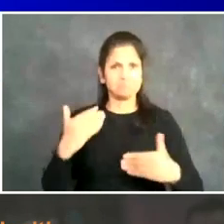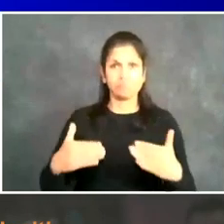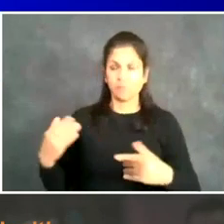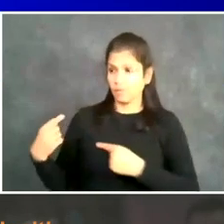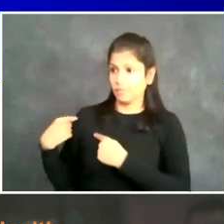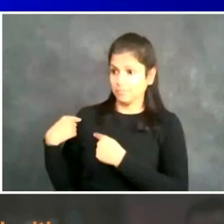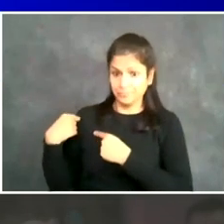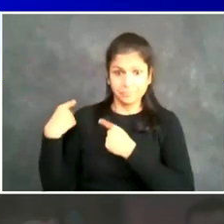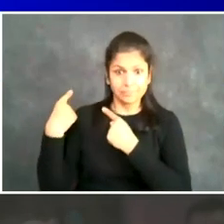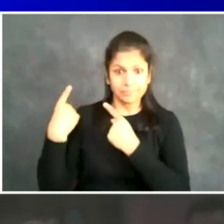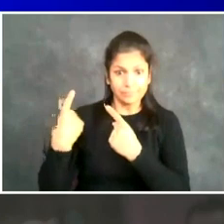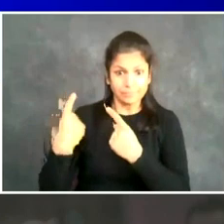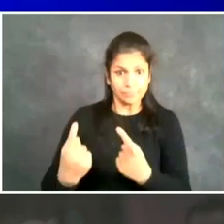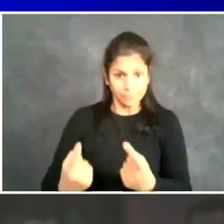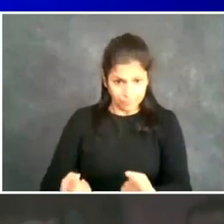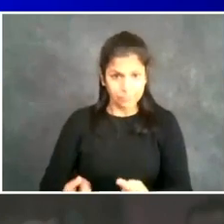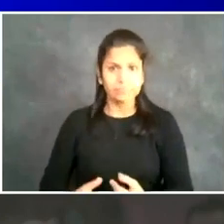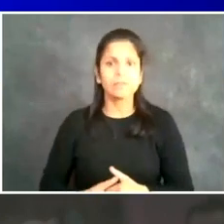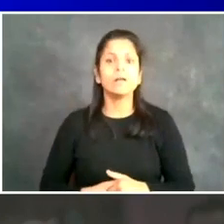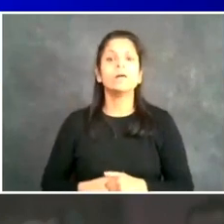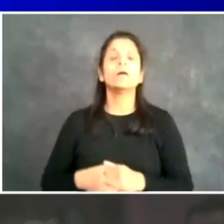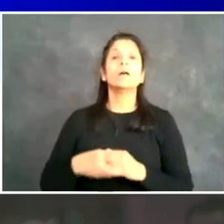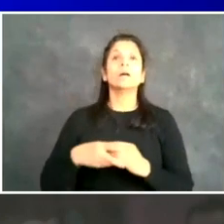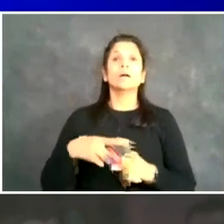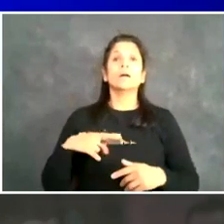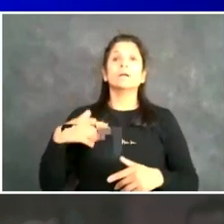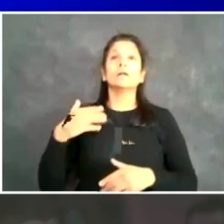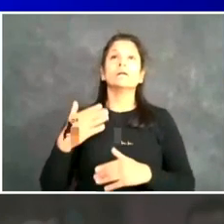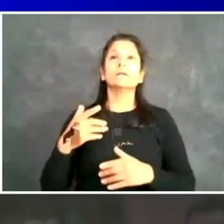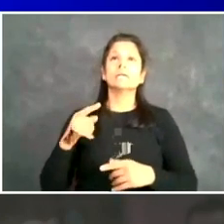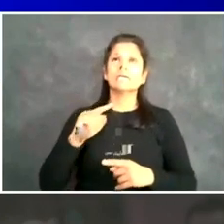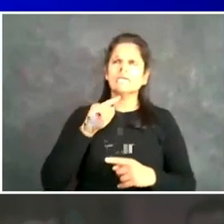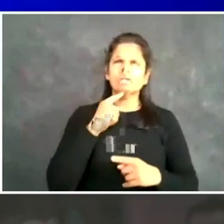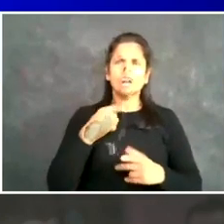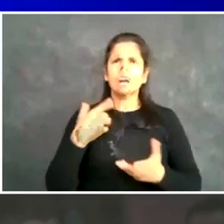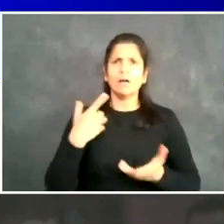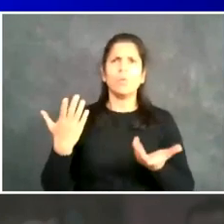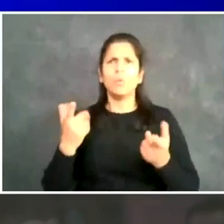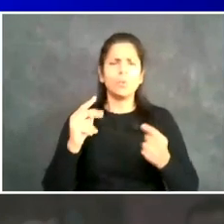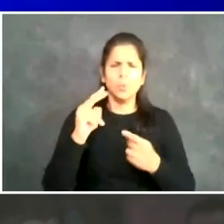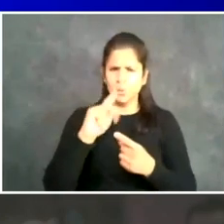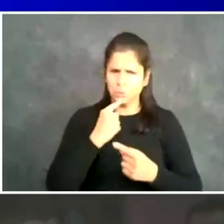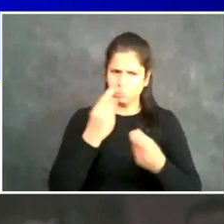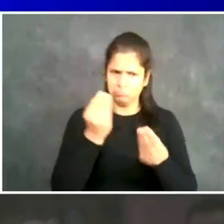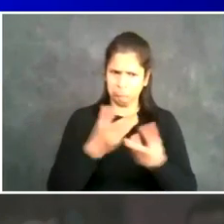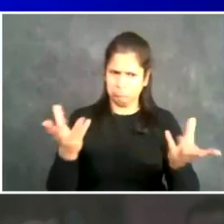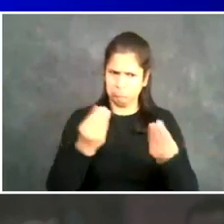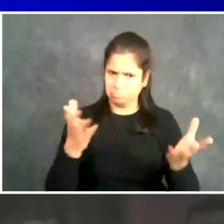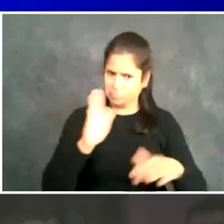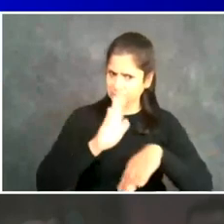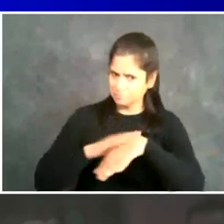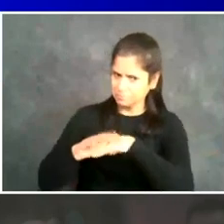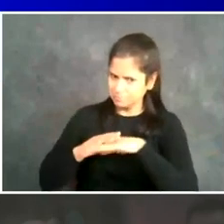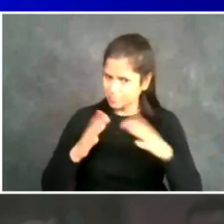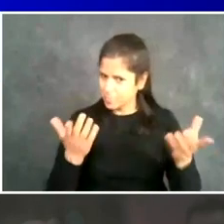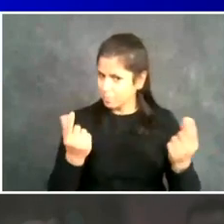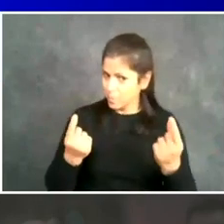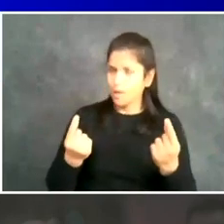MEDIA. AND WE TALKED ABOUT SOME SERIOUS AND SOMBER TOPICS, BUT